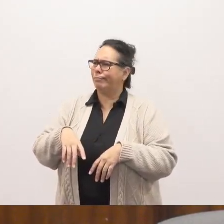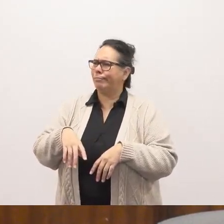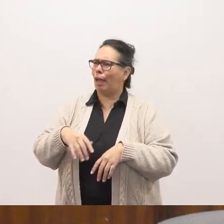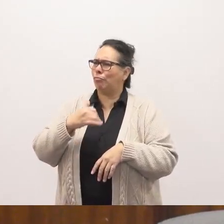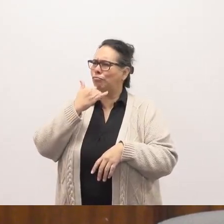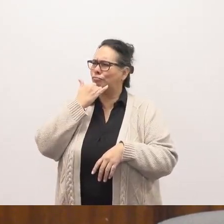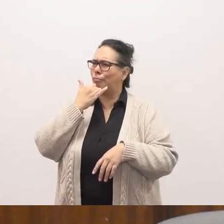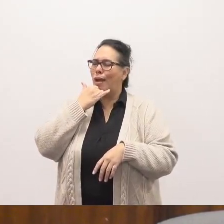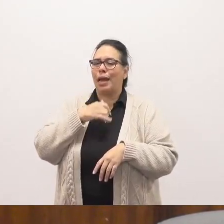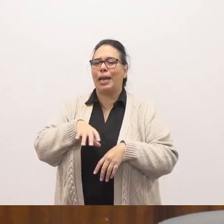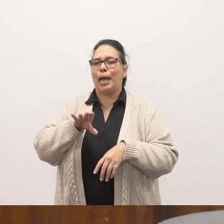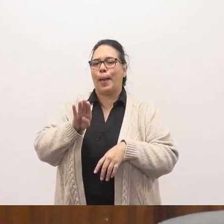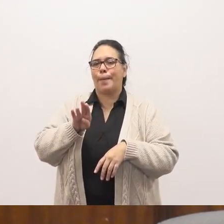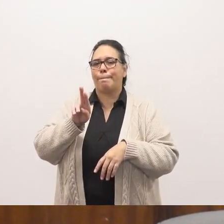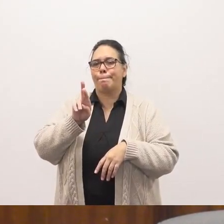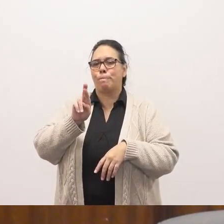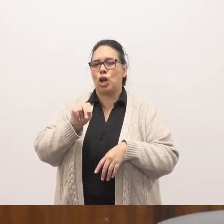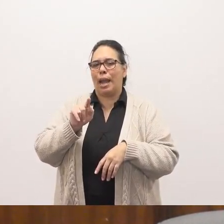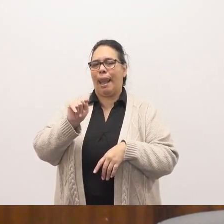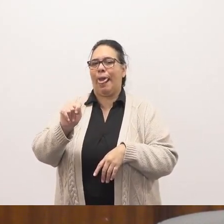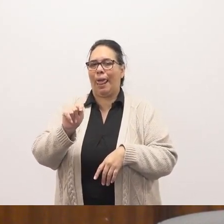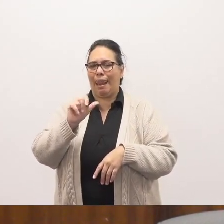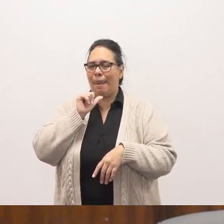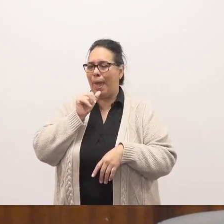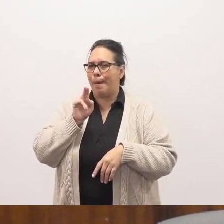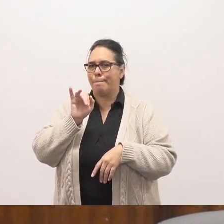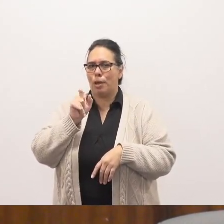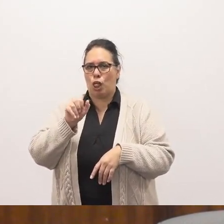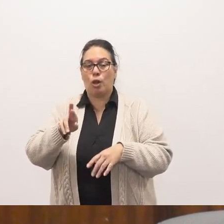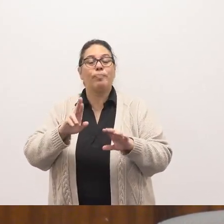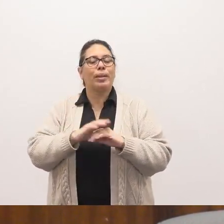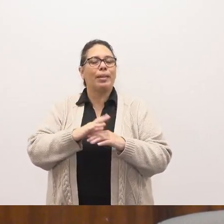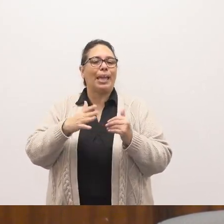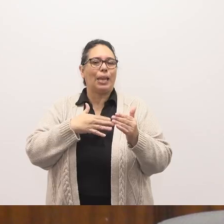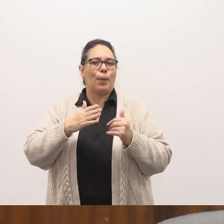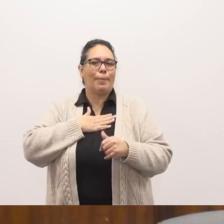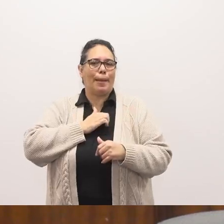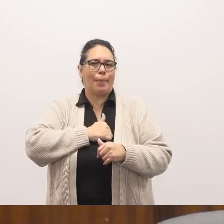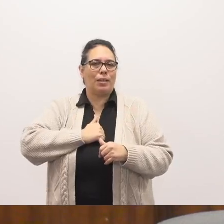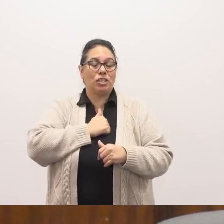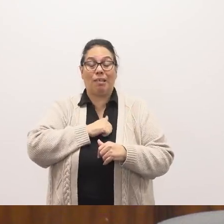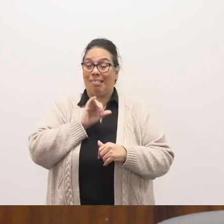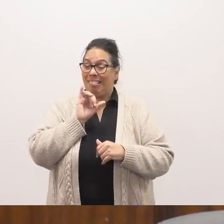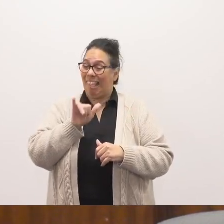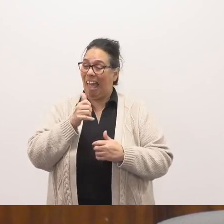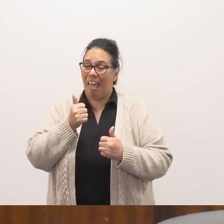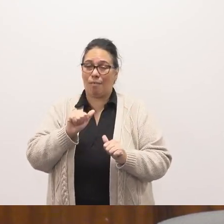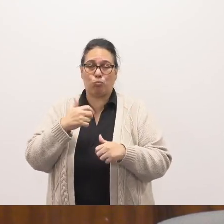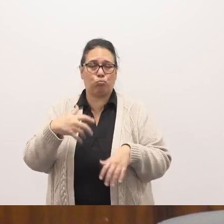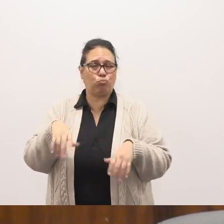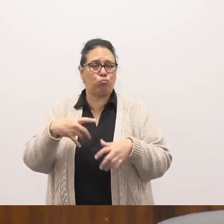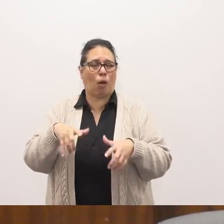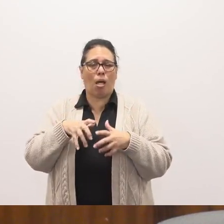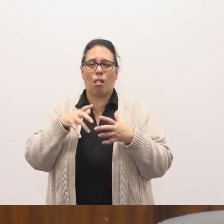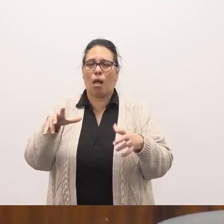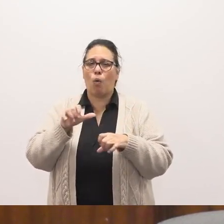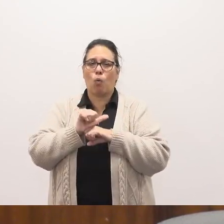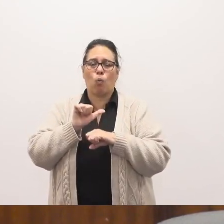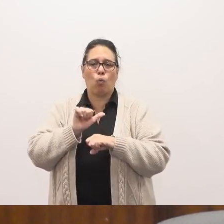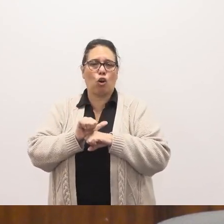Butler campus. And that effort took a lot of work. It took some upgrades to the campus.